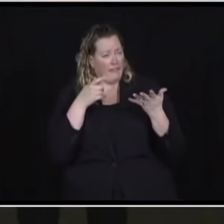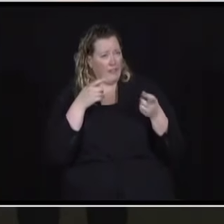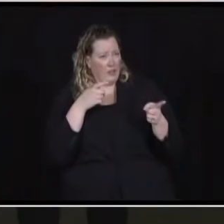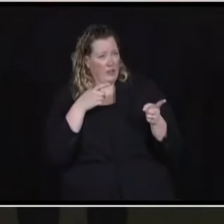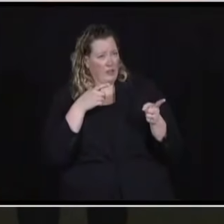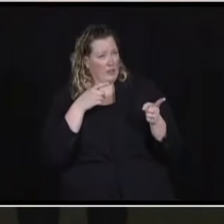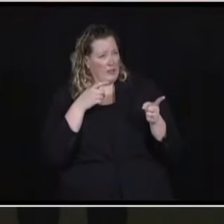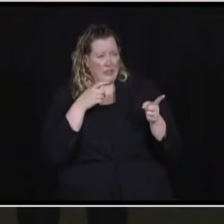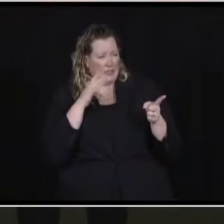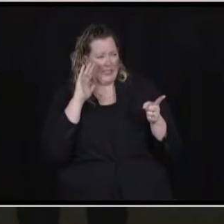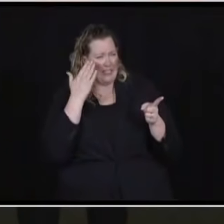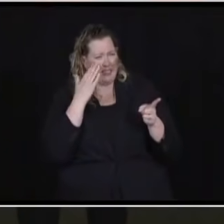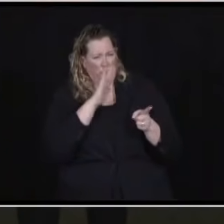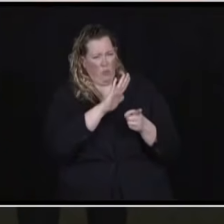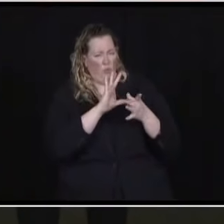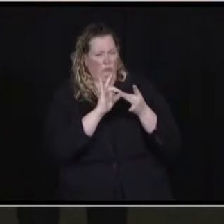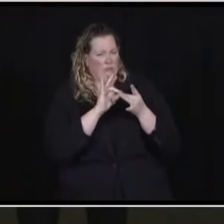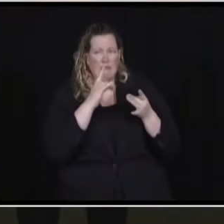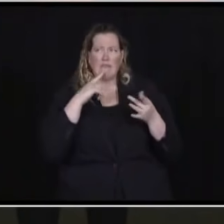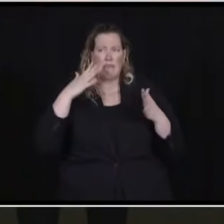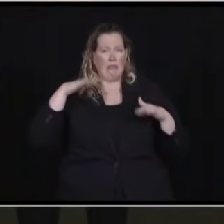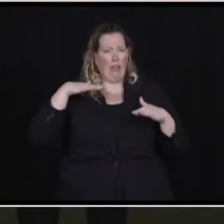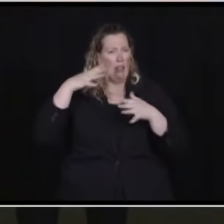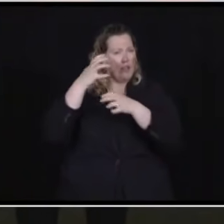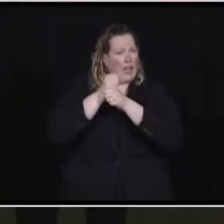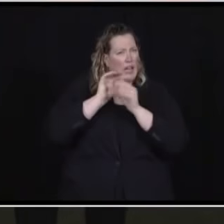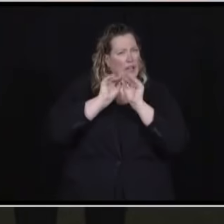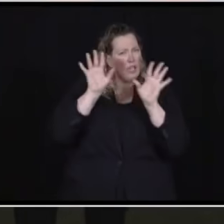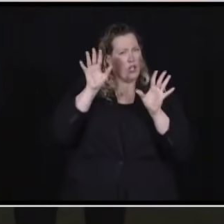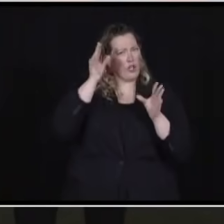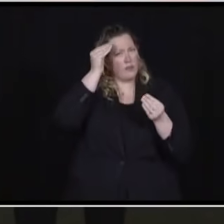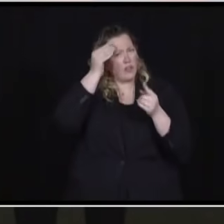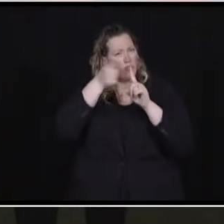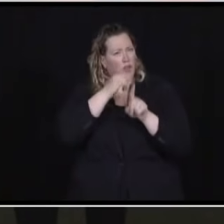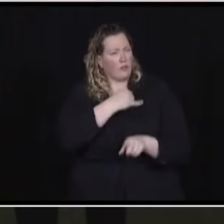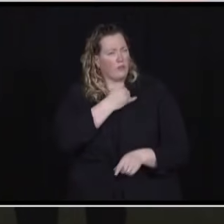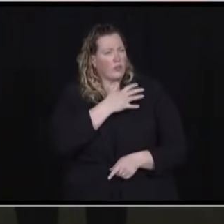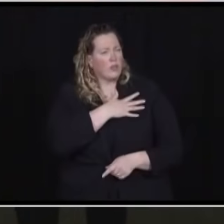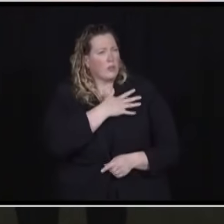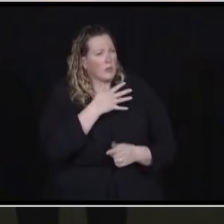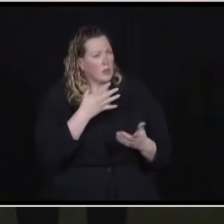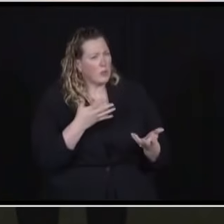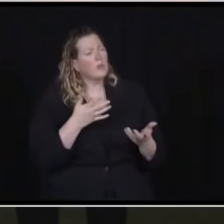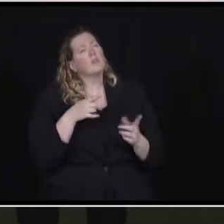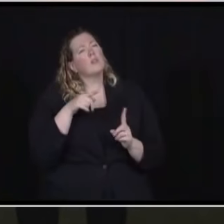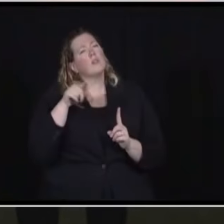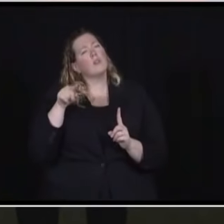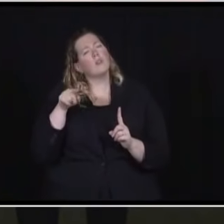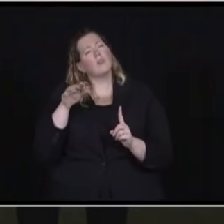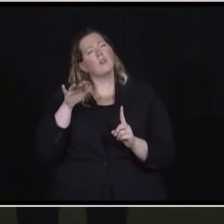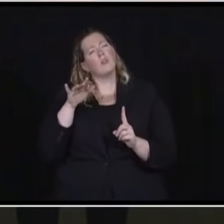Trudeau, I would like to know if you got some of the clarity on the phone call from your comments